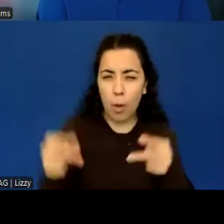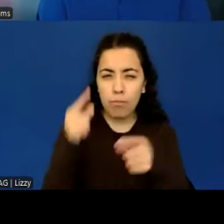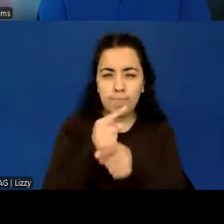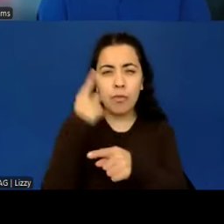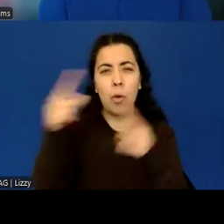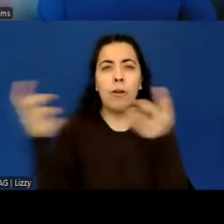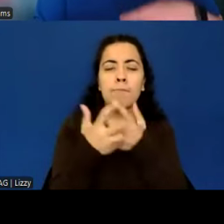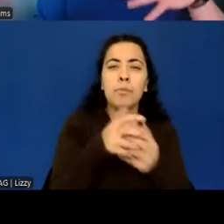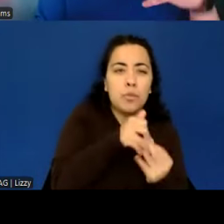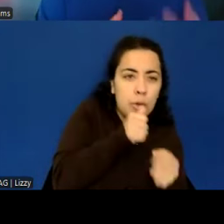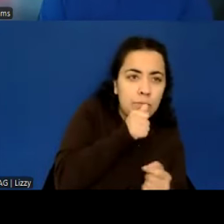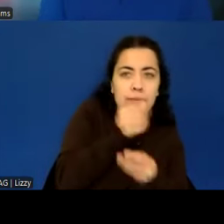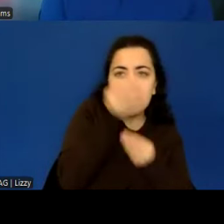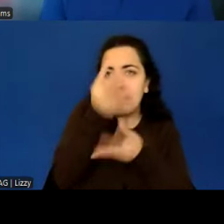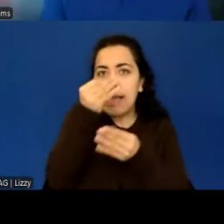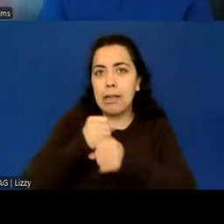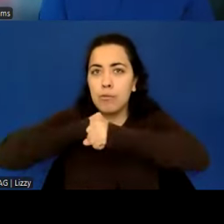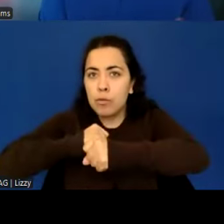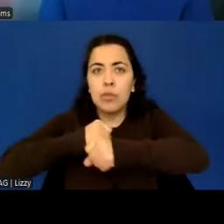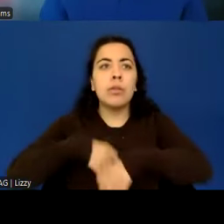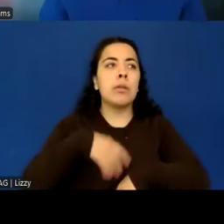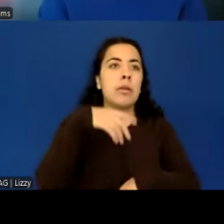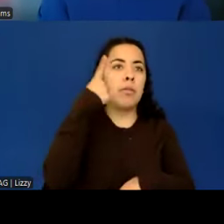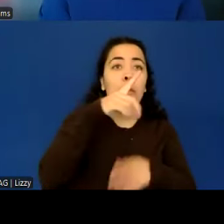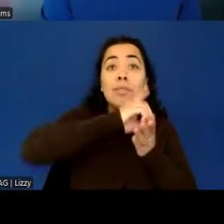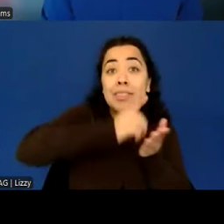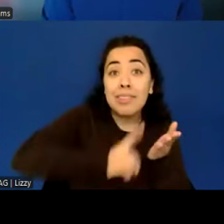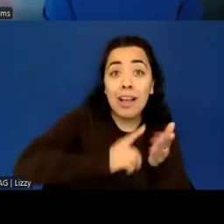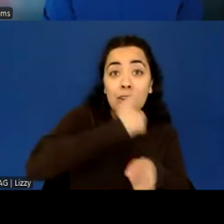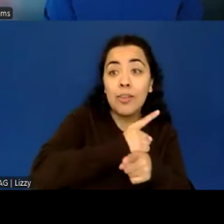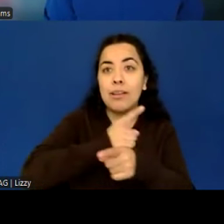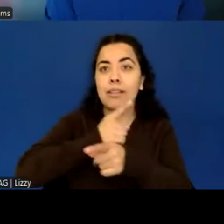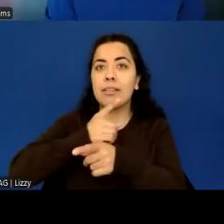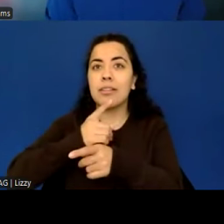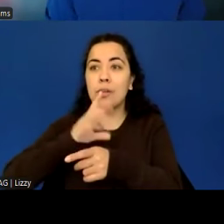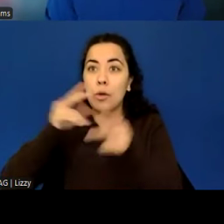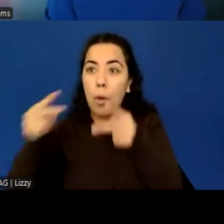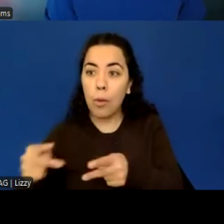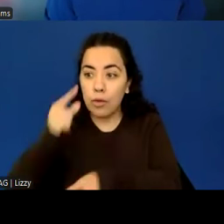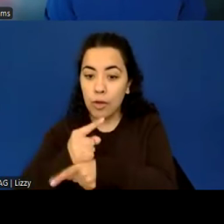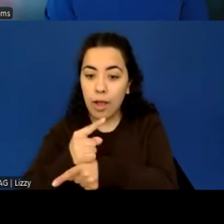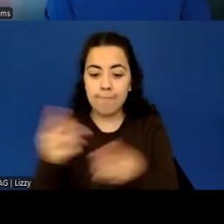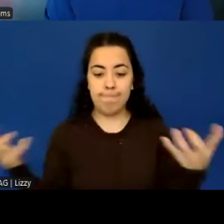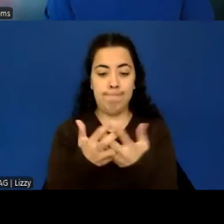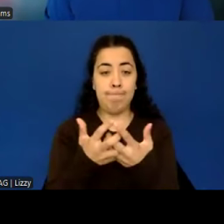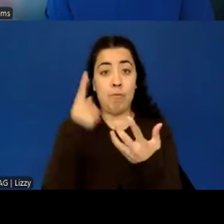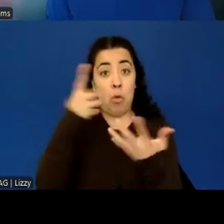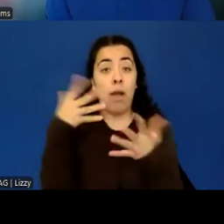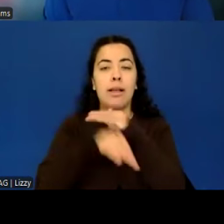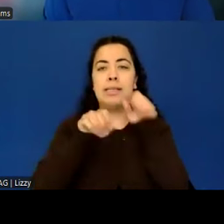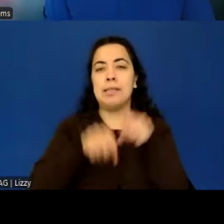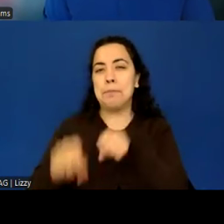for data security, you are coding correctly and designing correctly for accessibility as well.